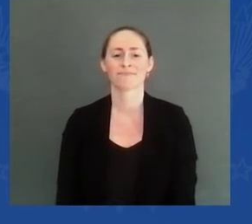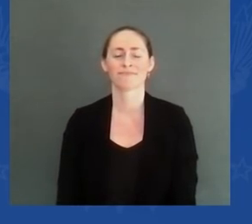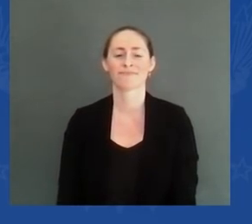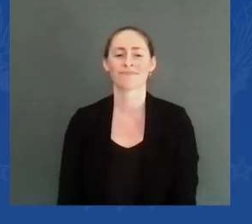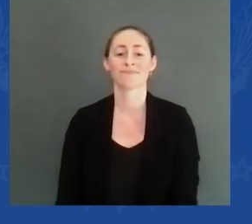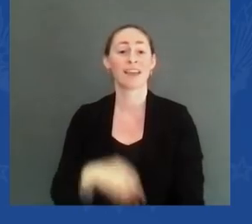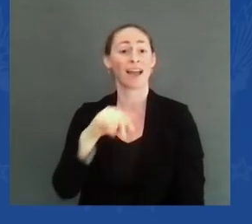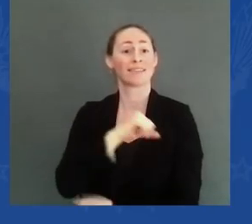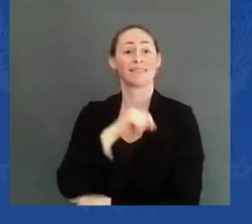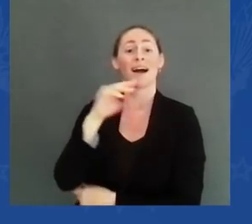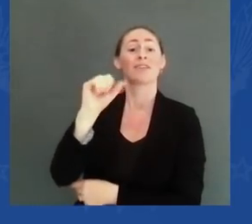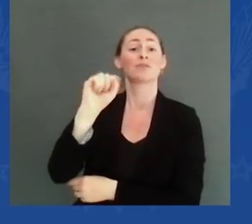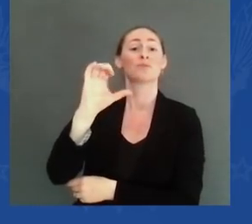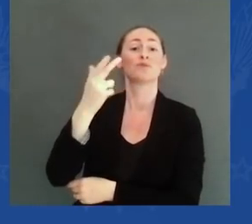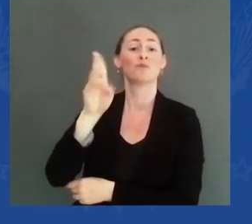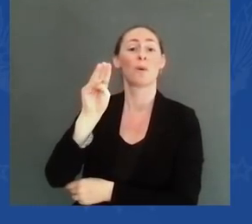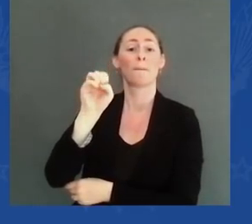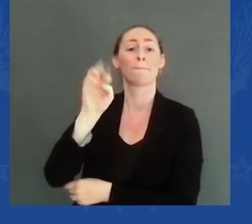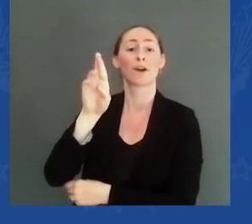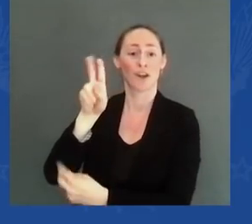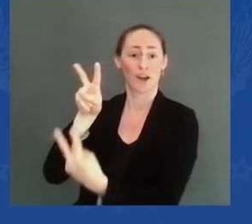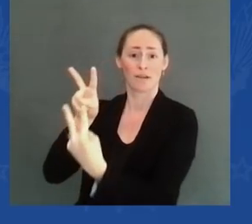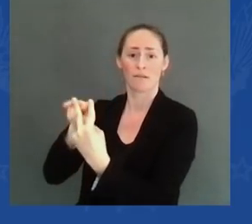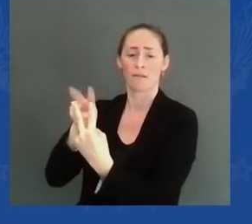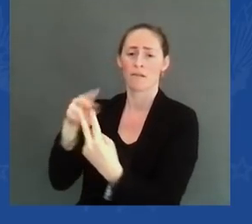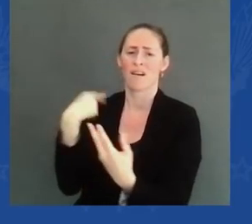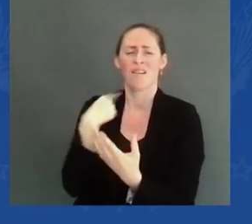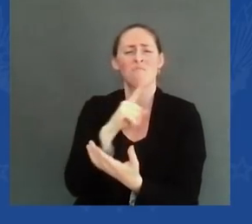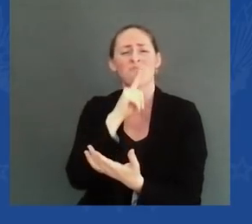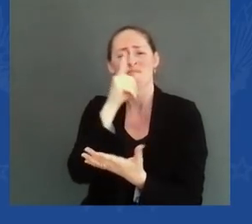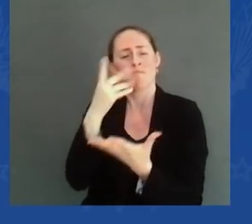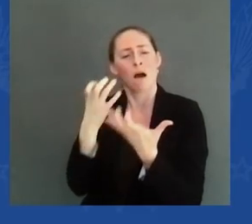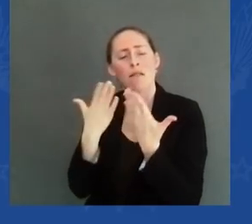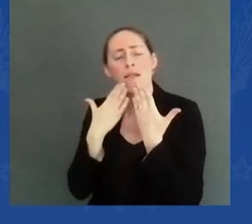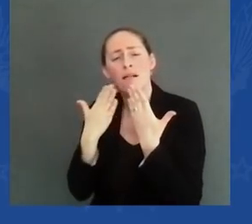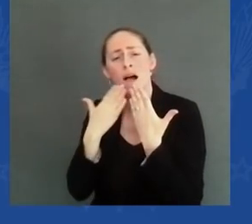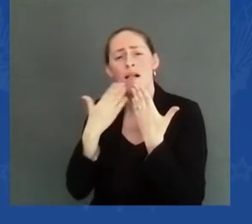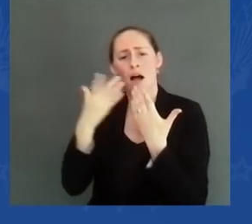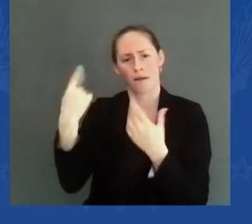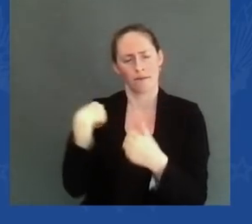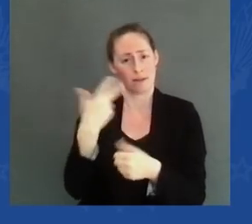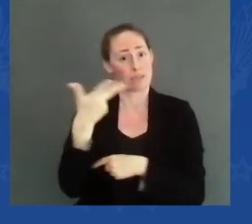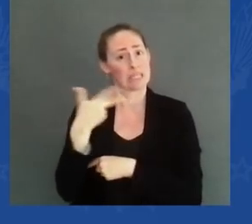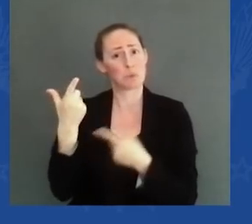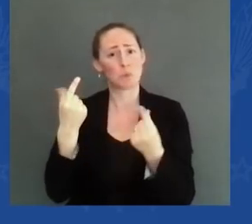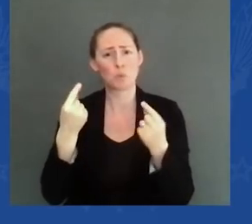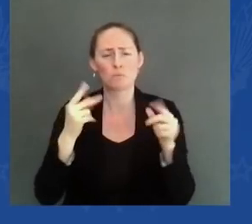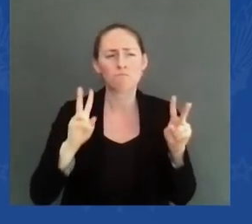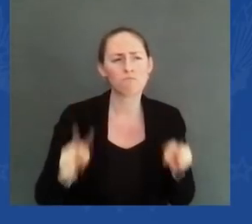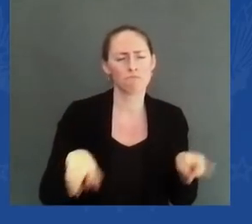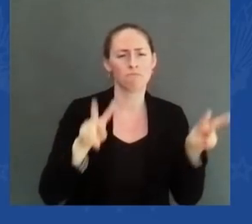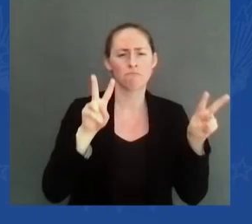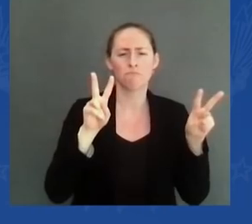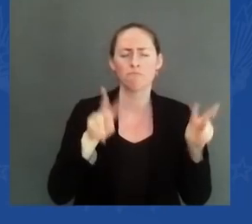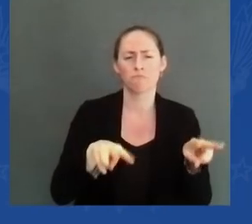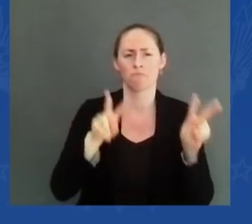Mamaroneck, other communities as well. The two of you are just an incredible team where we're blessed to have you representing the State of New York. Thank you.